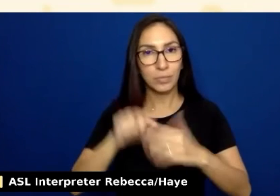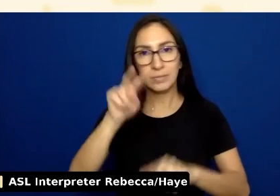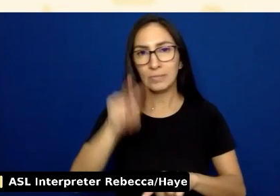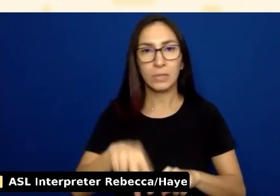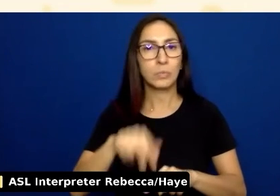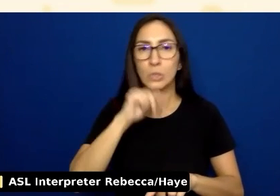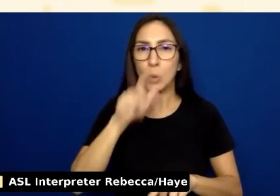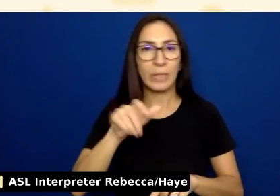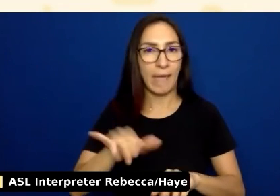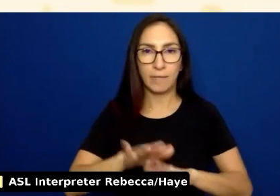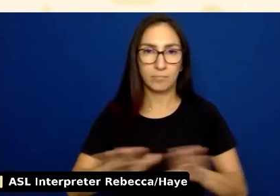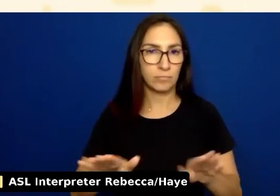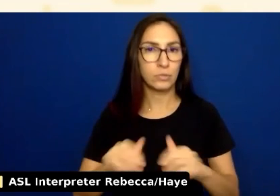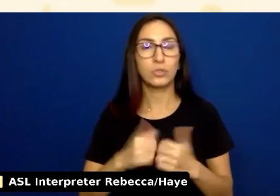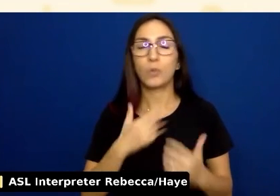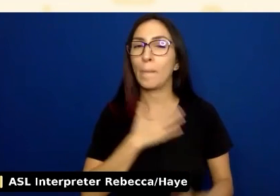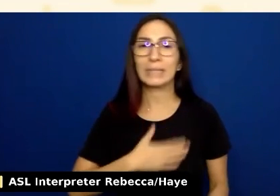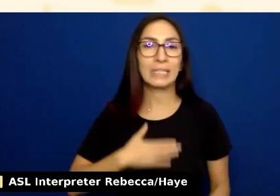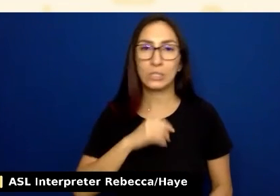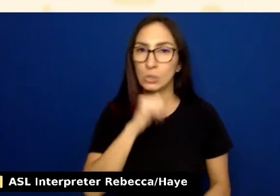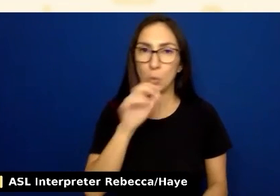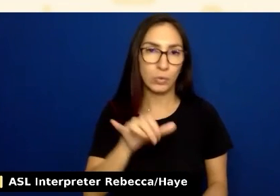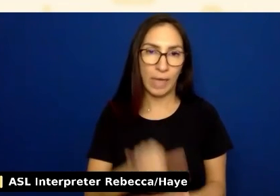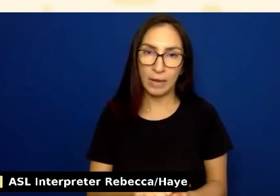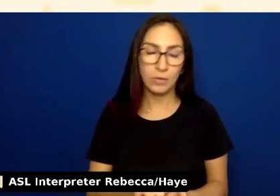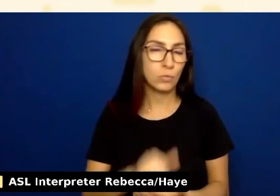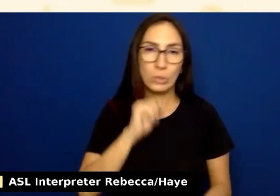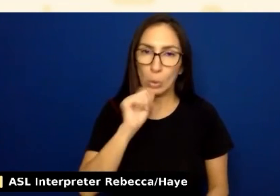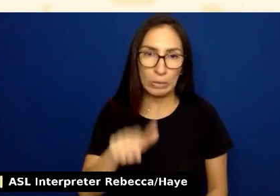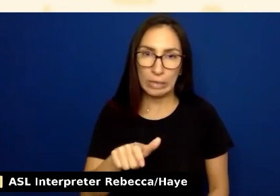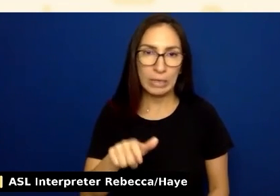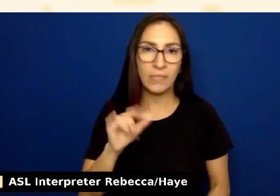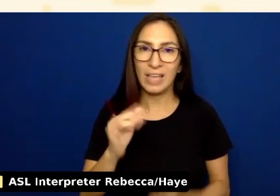So please, please do not do that. OK, that's the advice I'll always give.